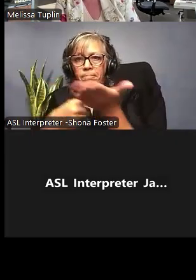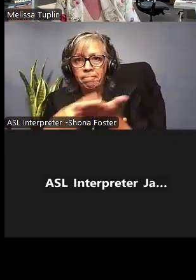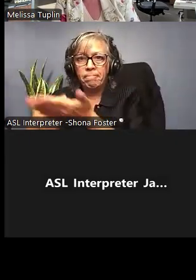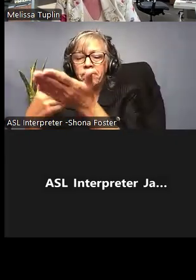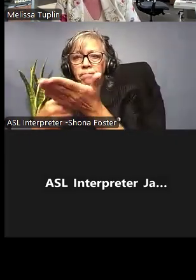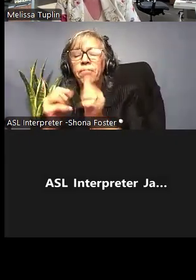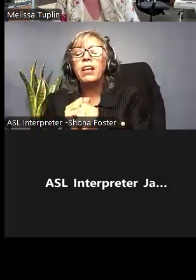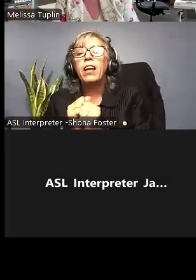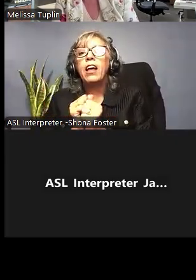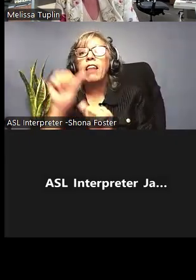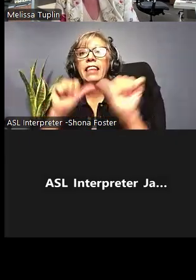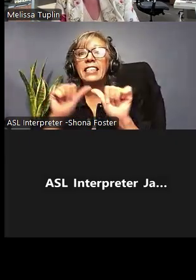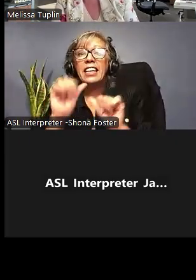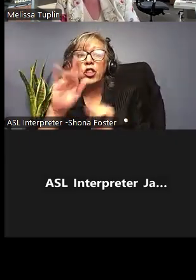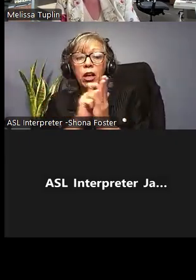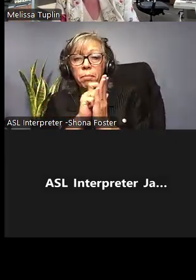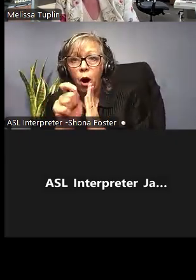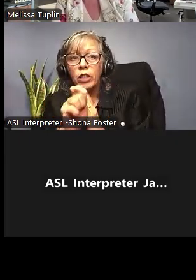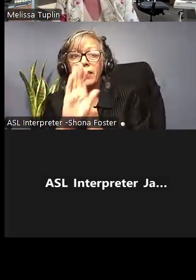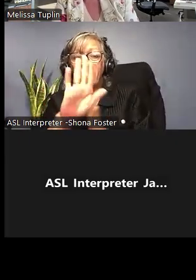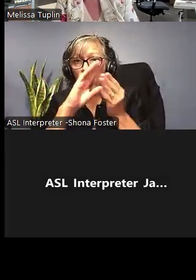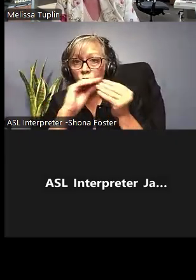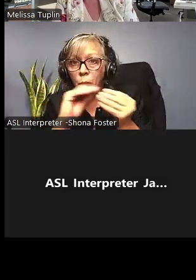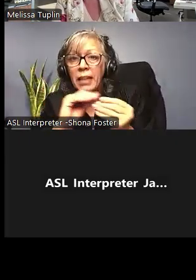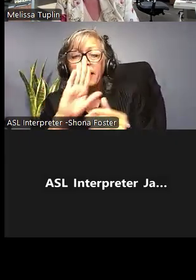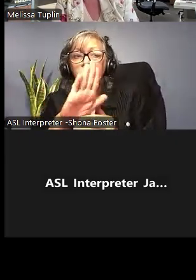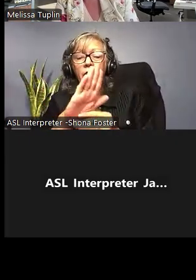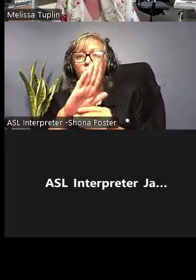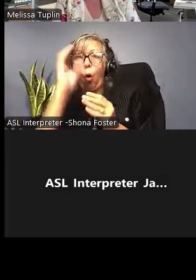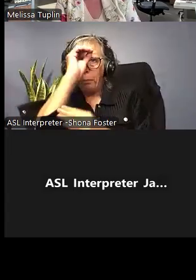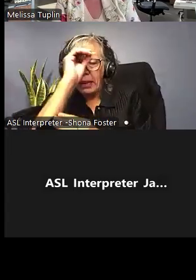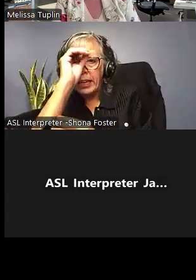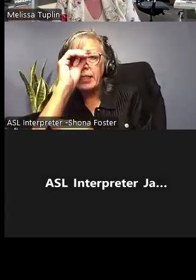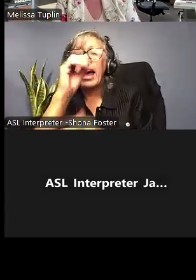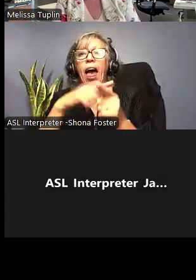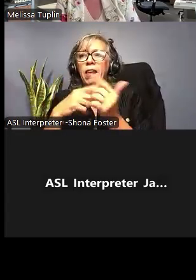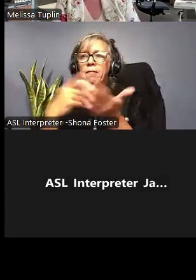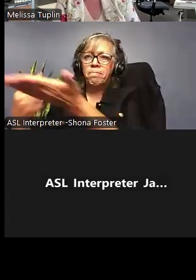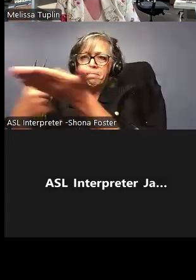recommendations and comments and make the final funding decision, which will include our own